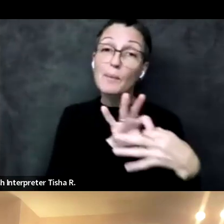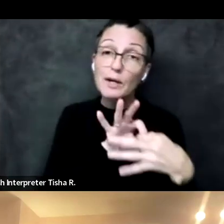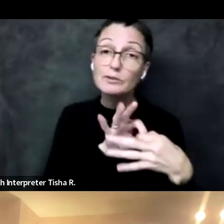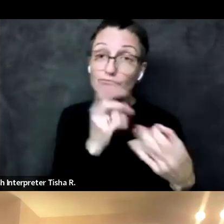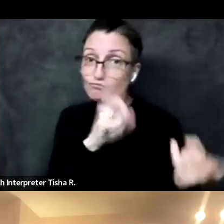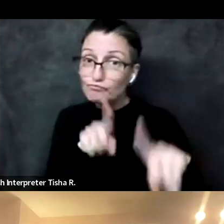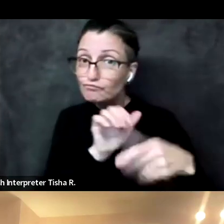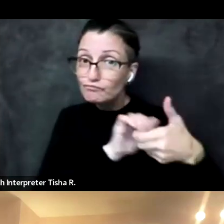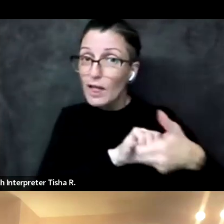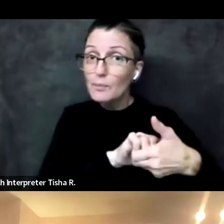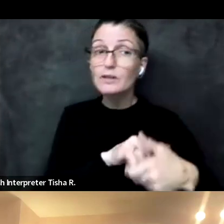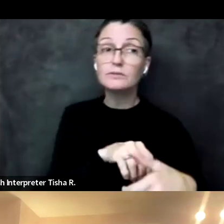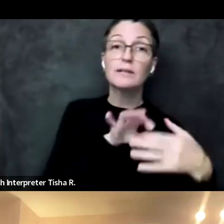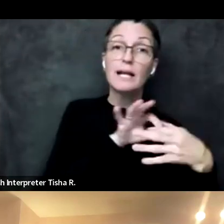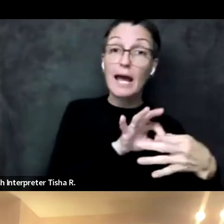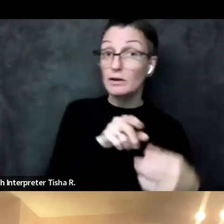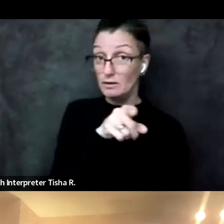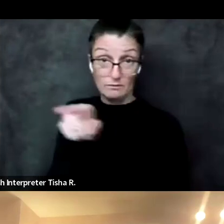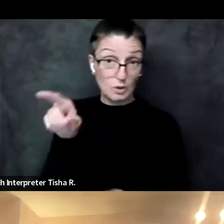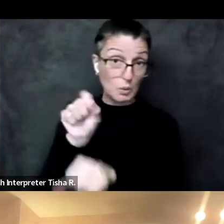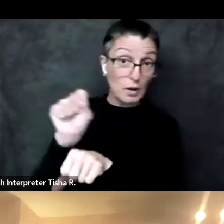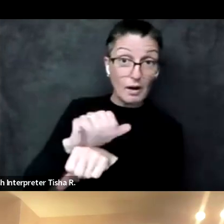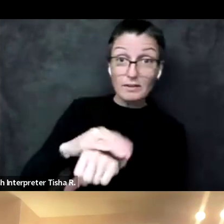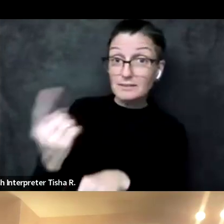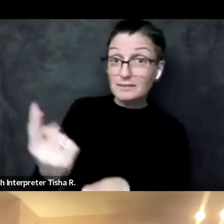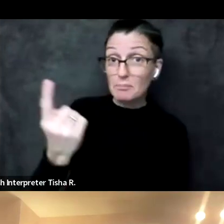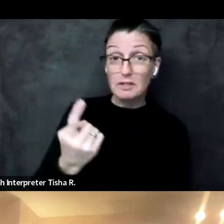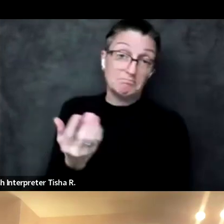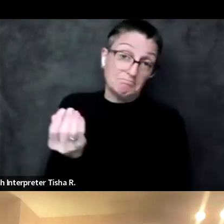So if anyone is working on some things, let me know.